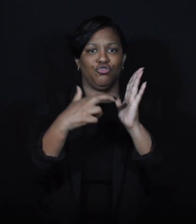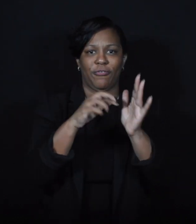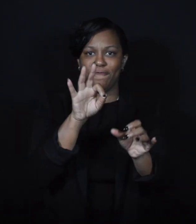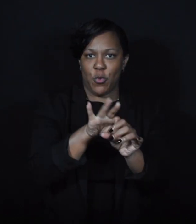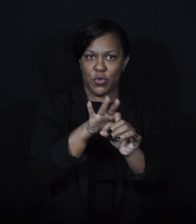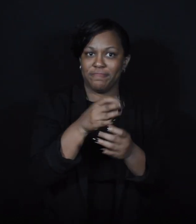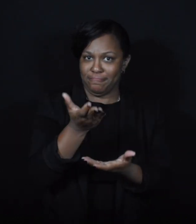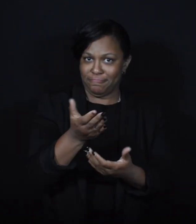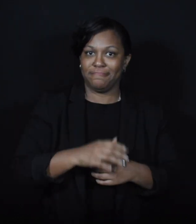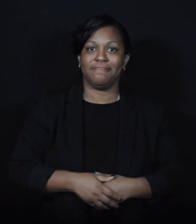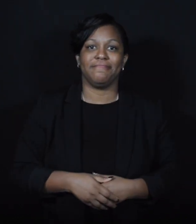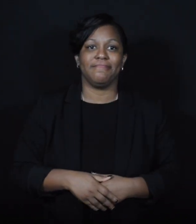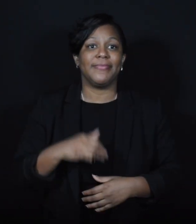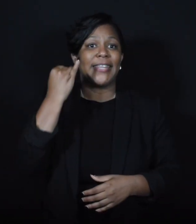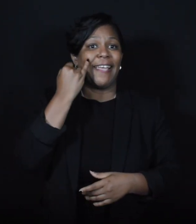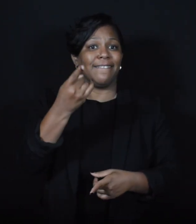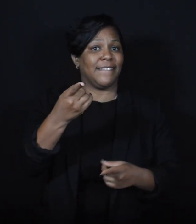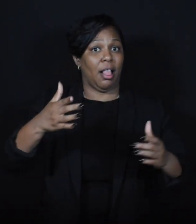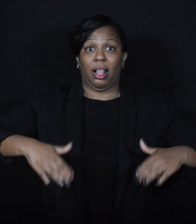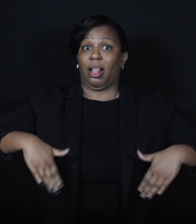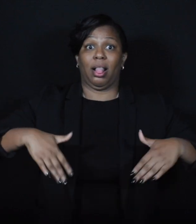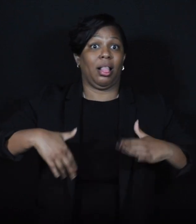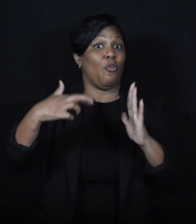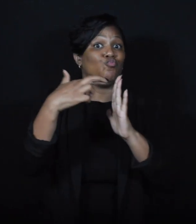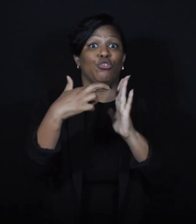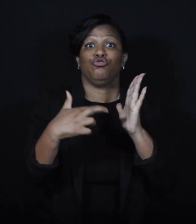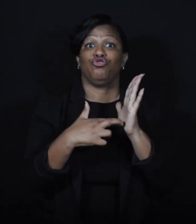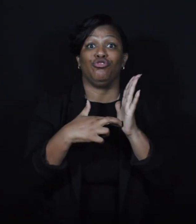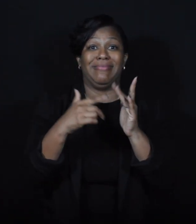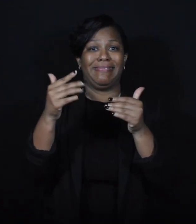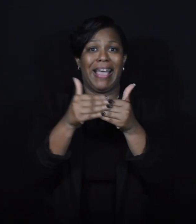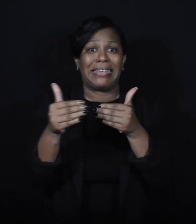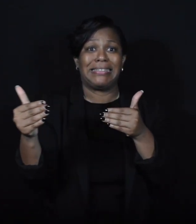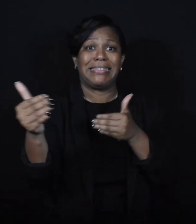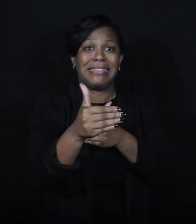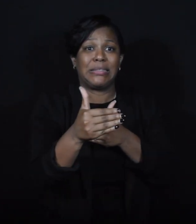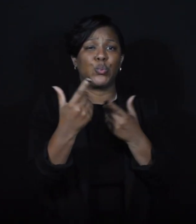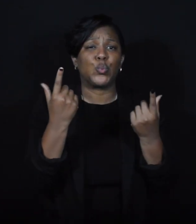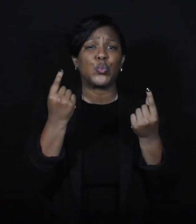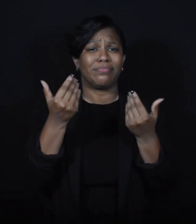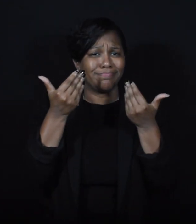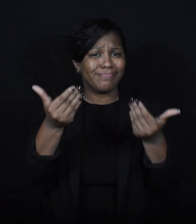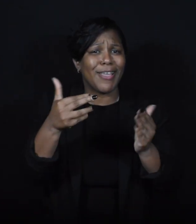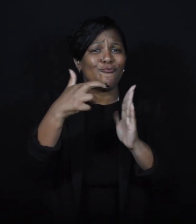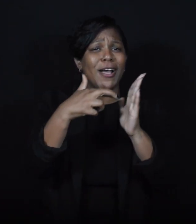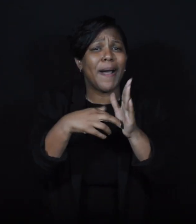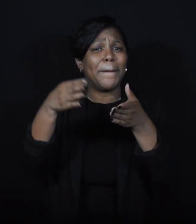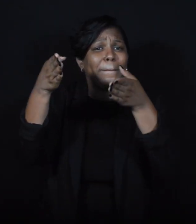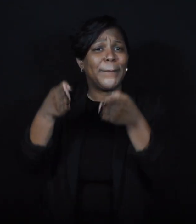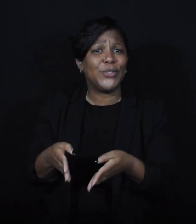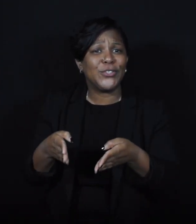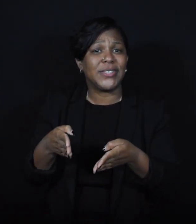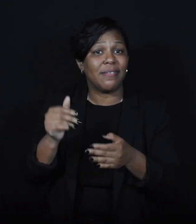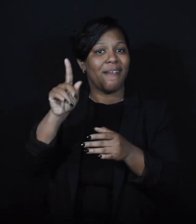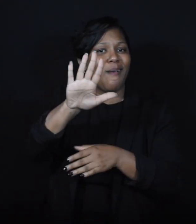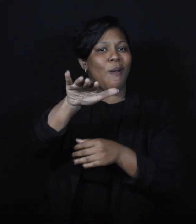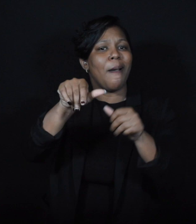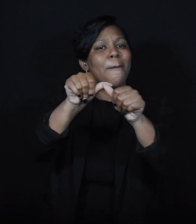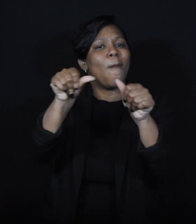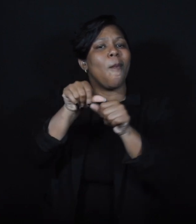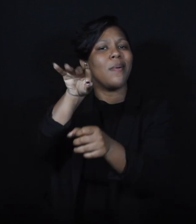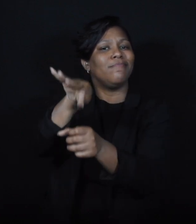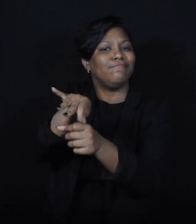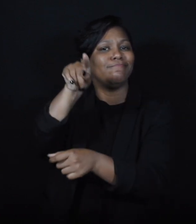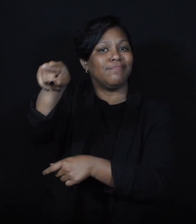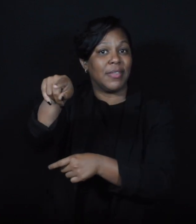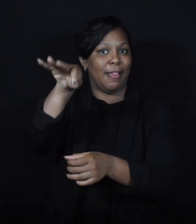If you have not registered in advance, you may register in person at your polling place on Election Day.